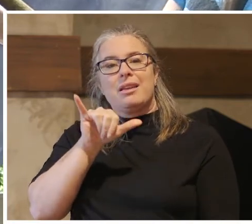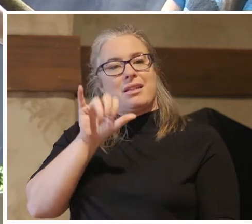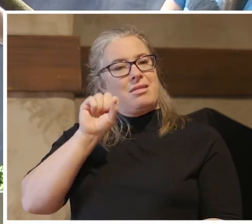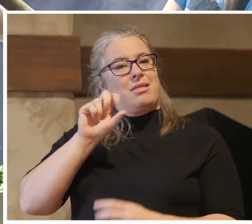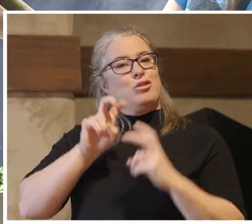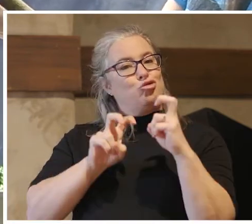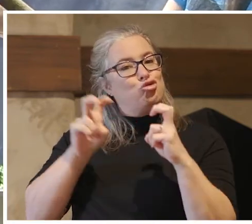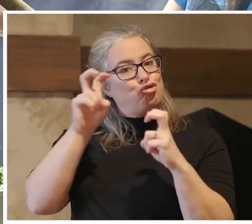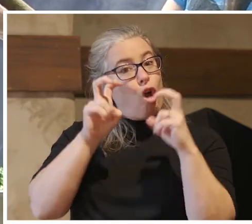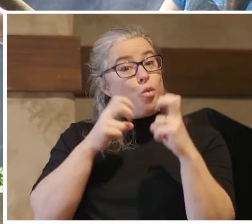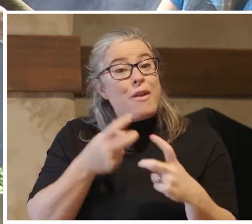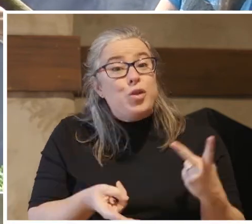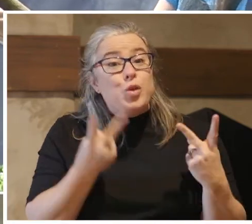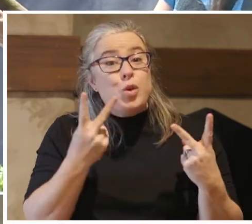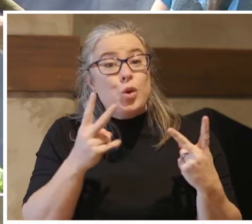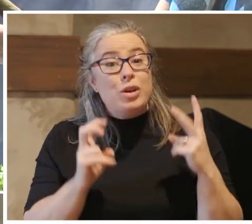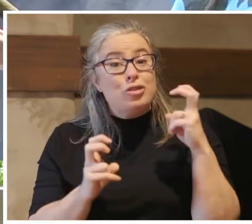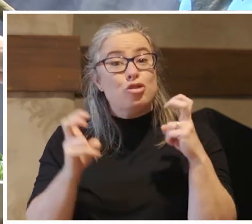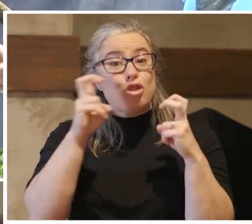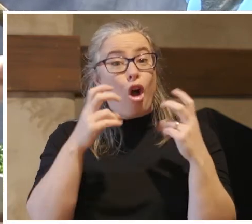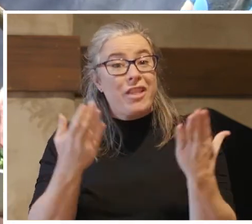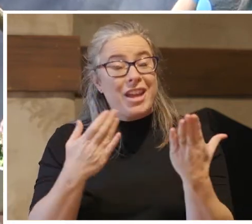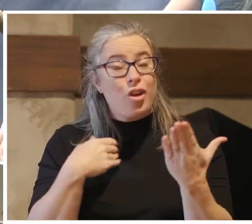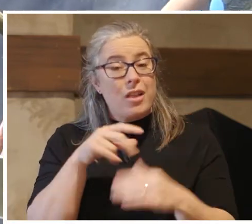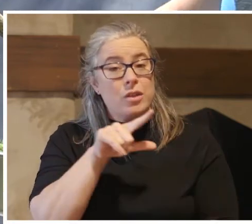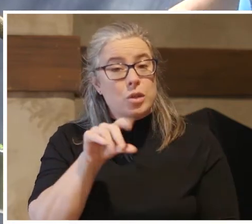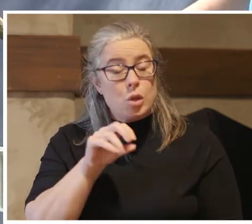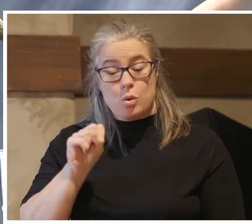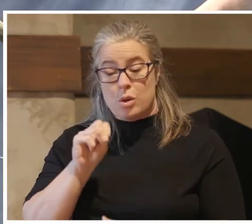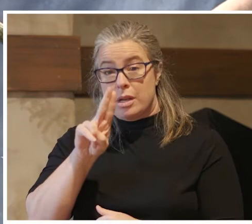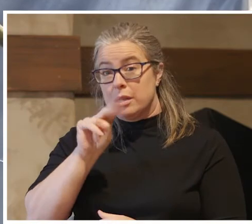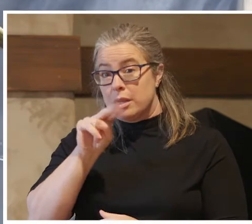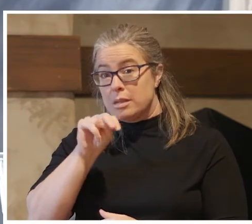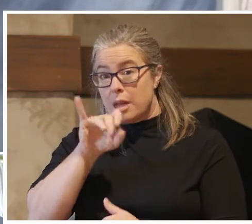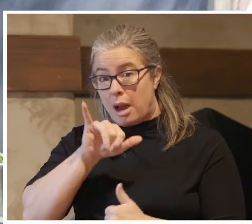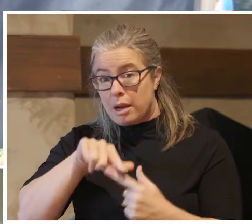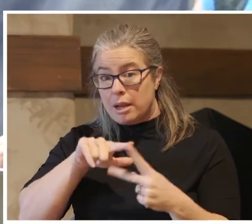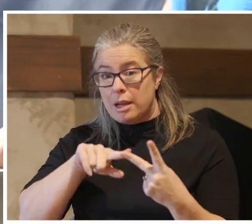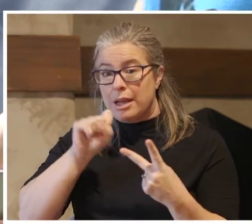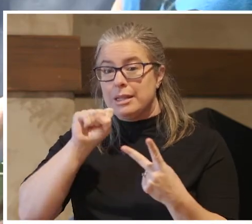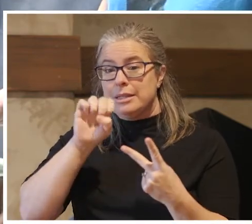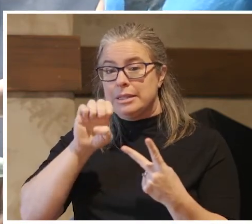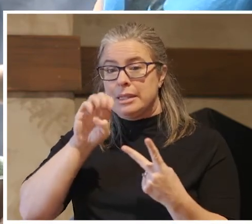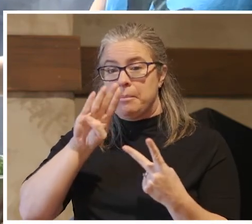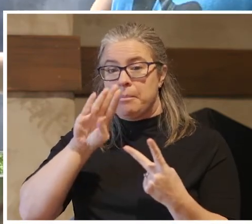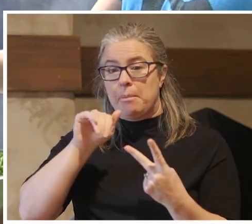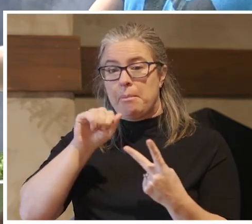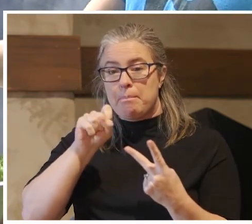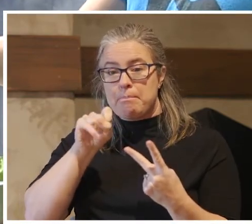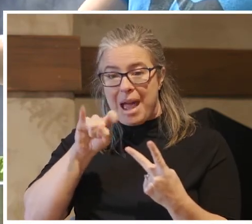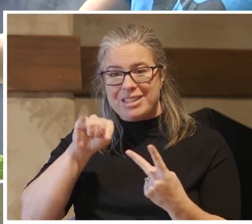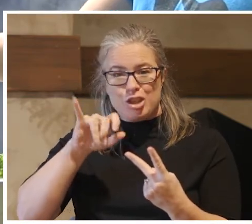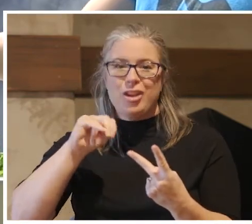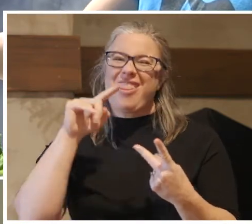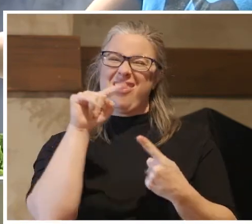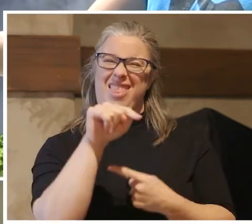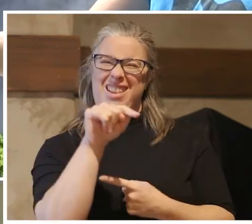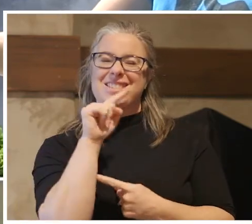We actually have two sloths here at the zoo, Sunni and Sebastian, but this one right here is Sunni,